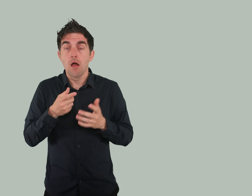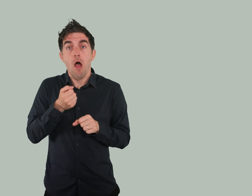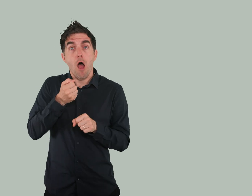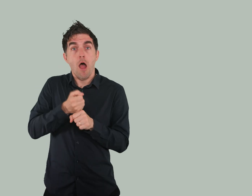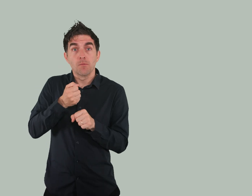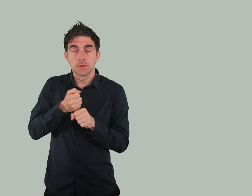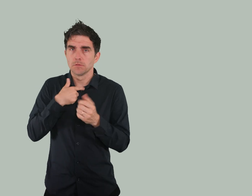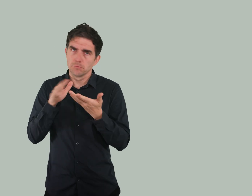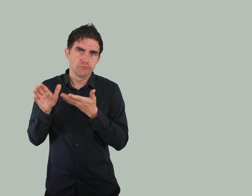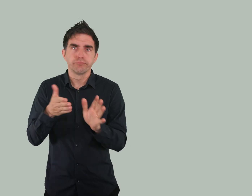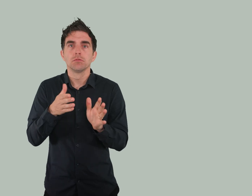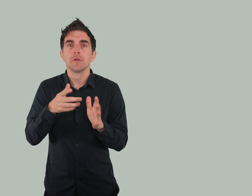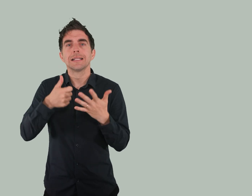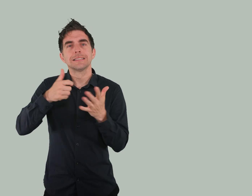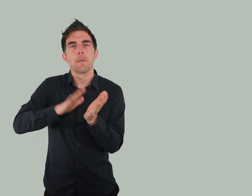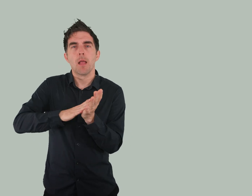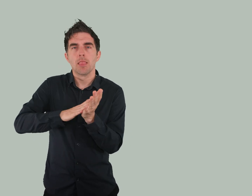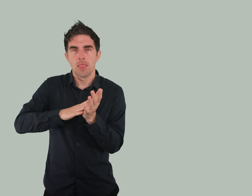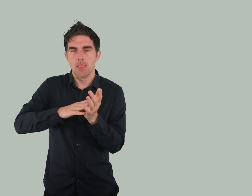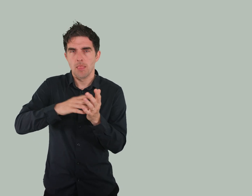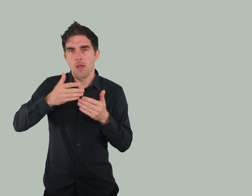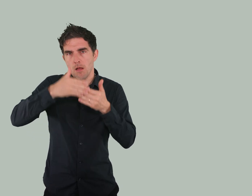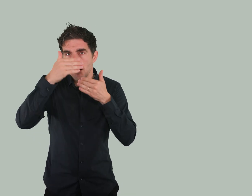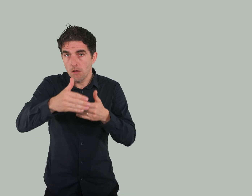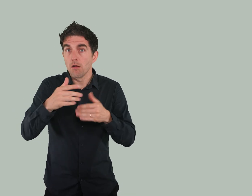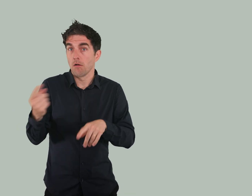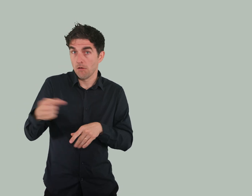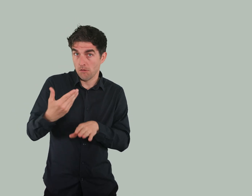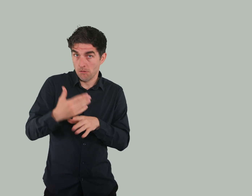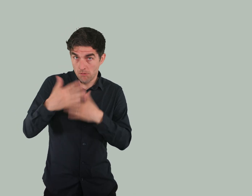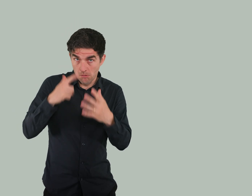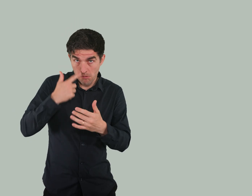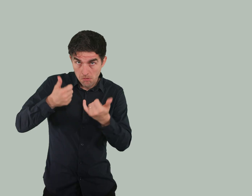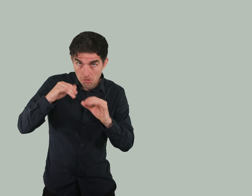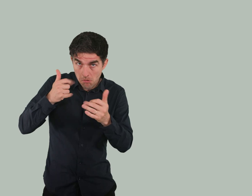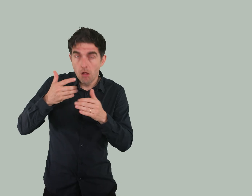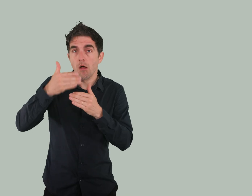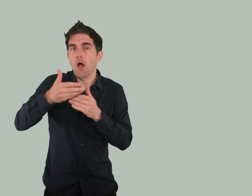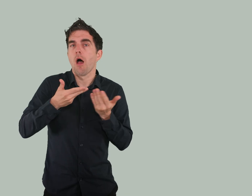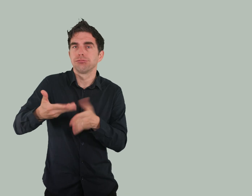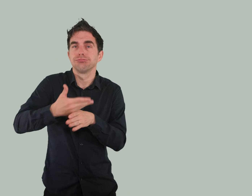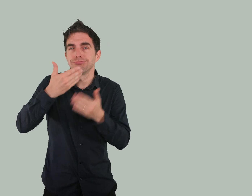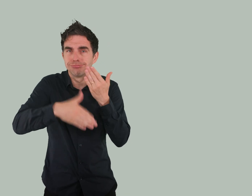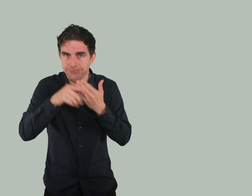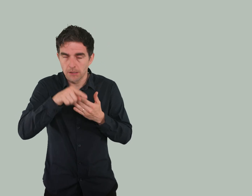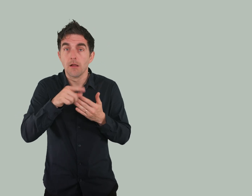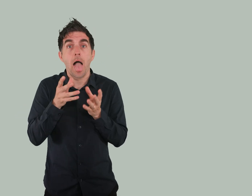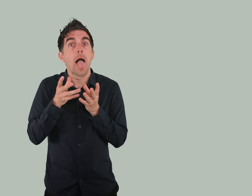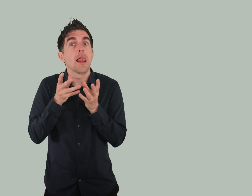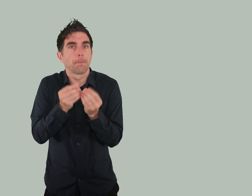The Government's shift to a six-month probation period